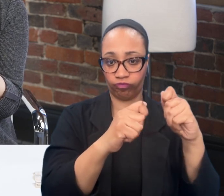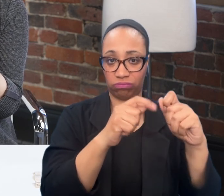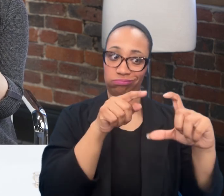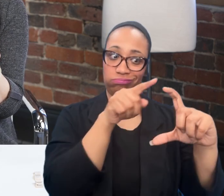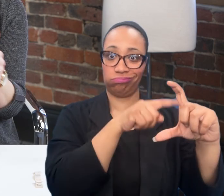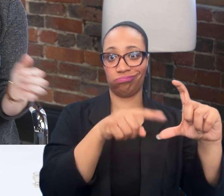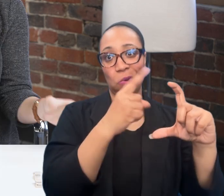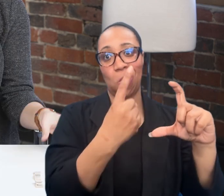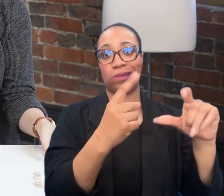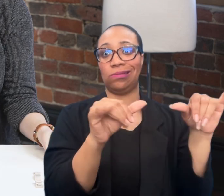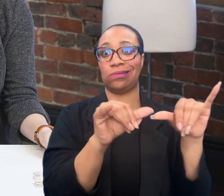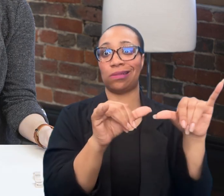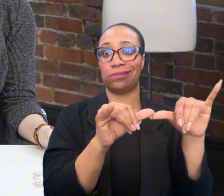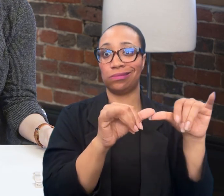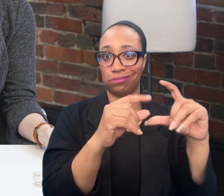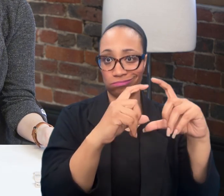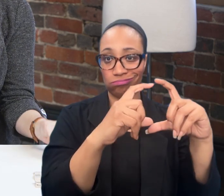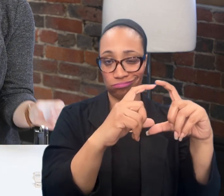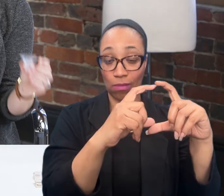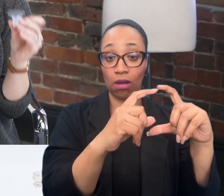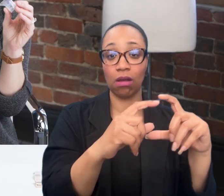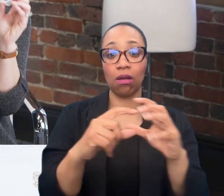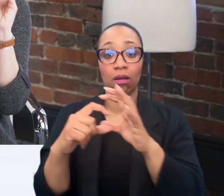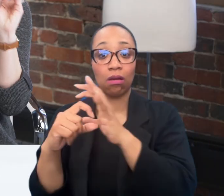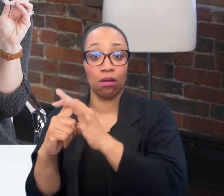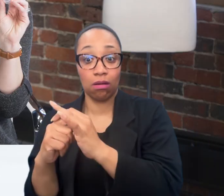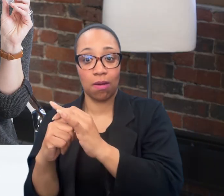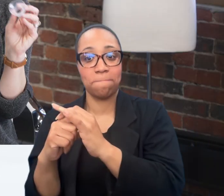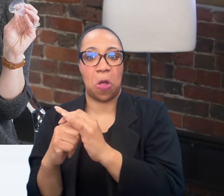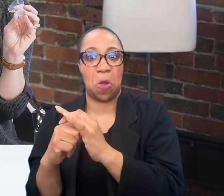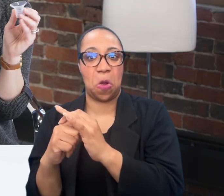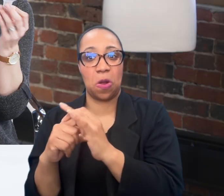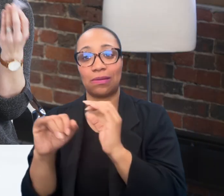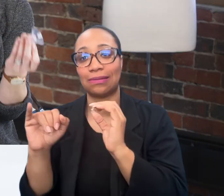which is really cool um they have that one size and then they include an insert so that